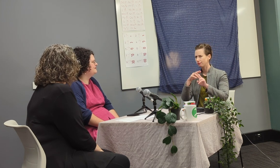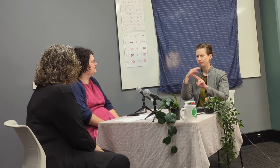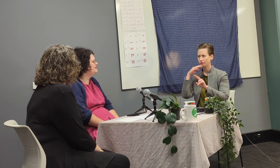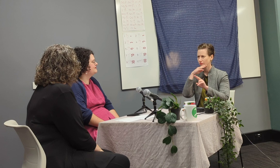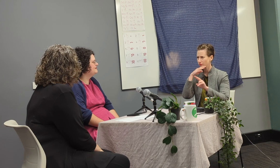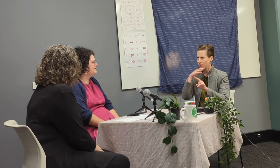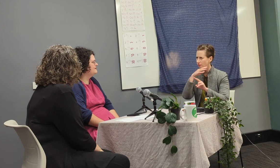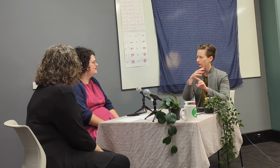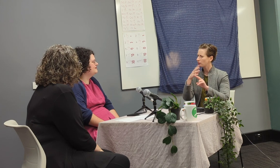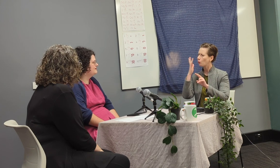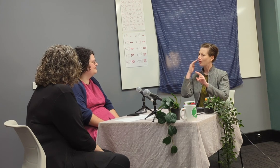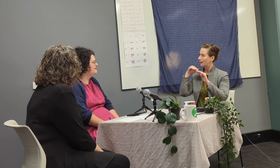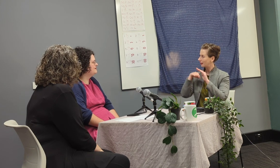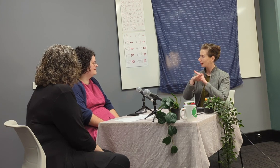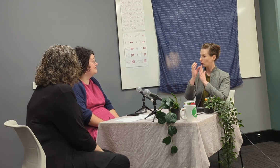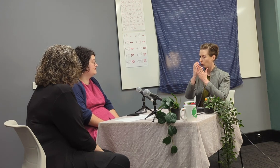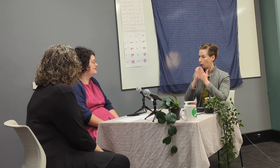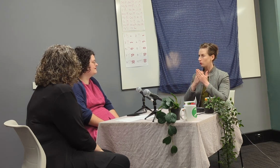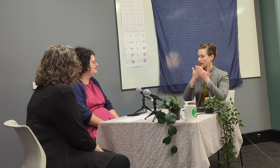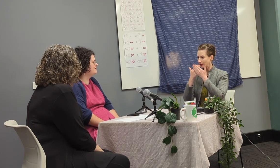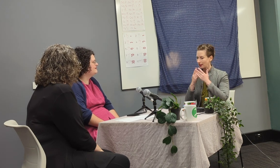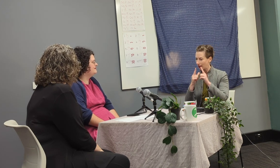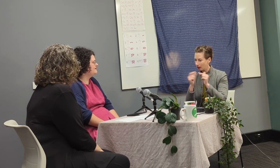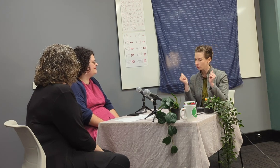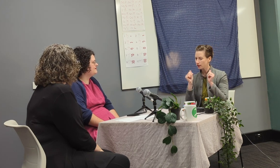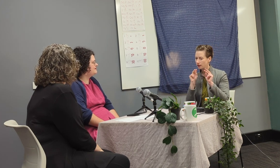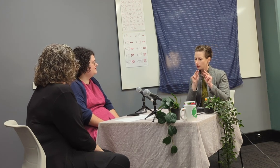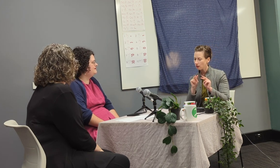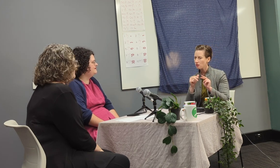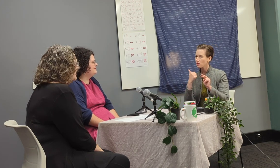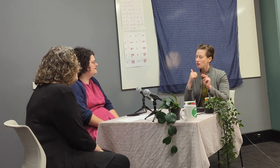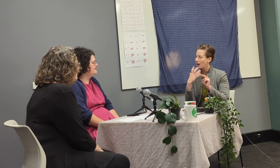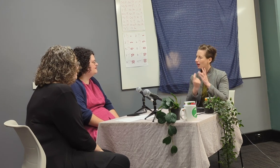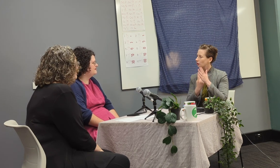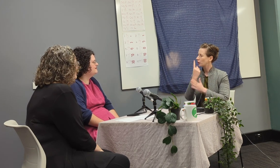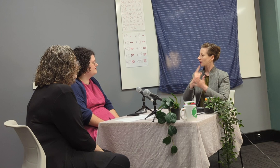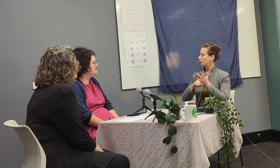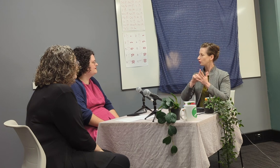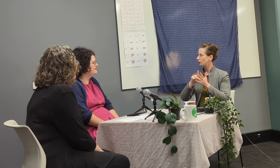It was throughout my life. When I went into this course and started studying linguistics,